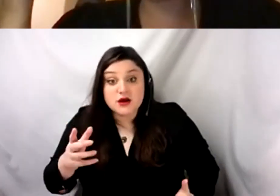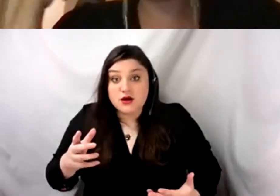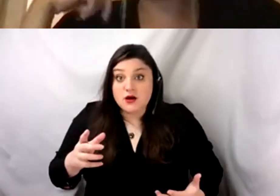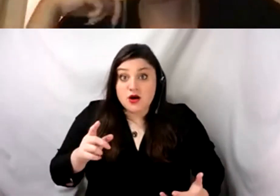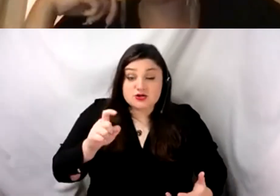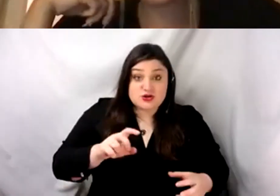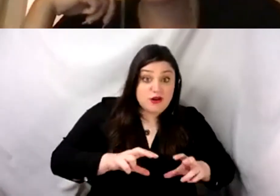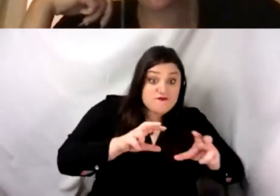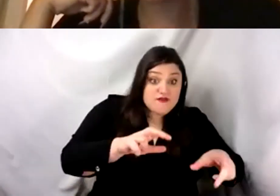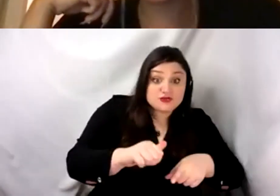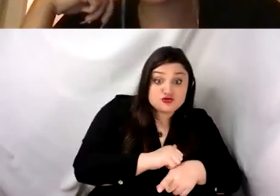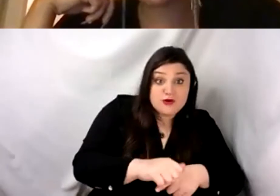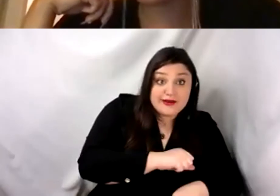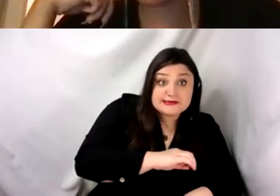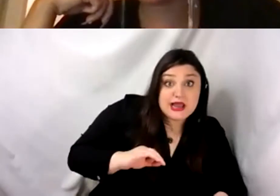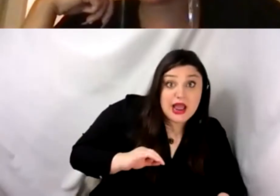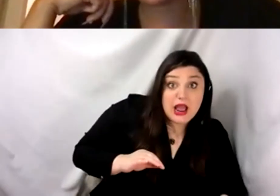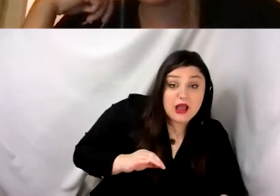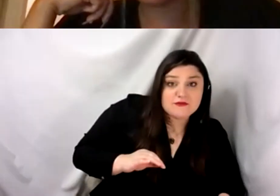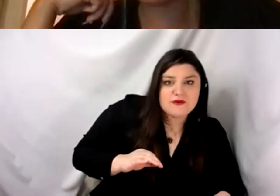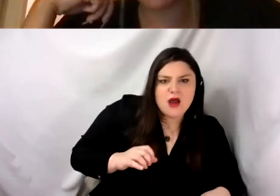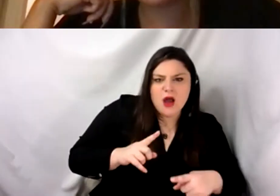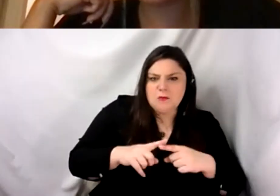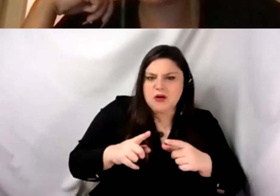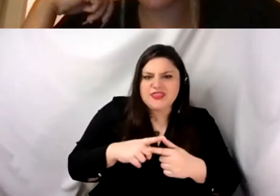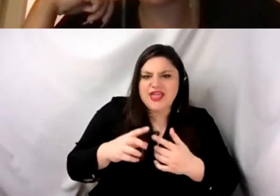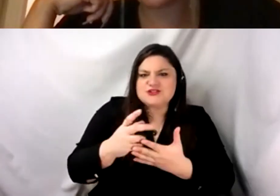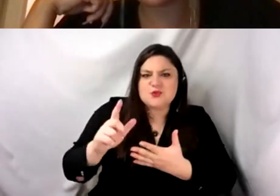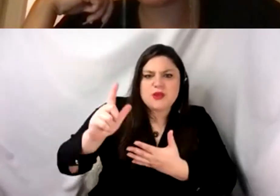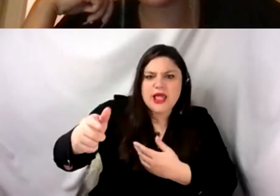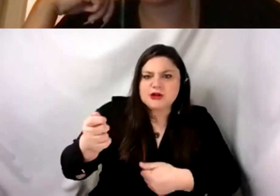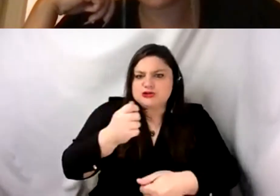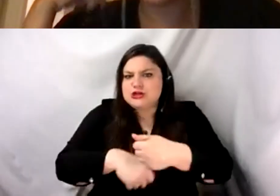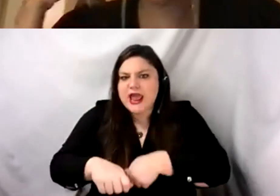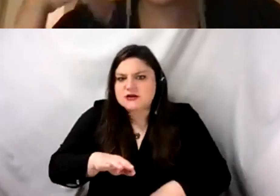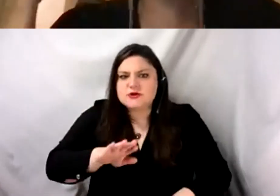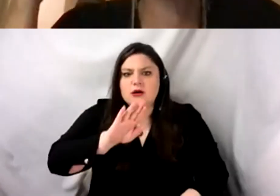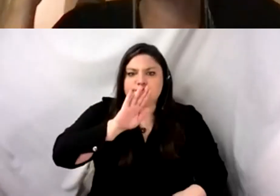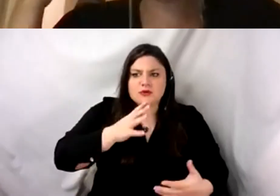necessary. All of the same challenges that people had throughout the pandemic of how much money, time and energy to I need to be investing